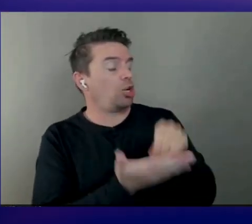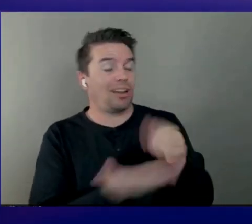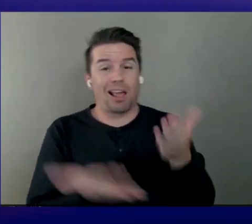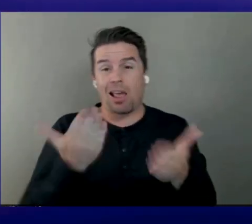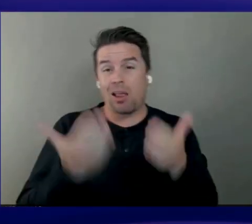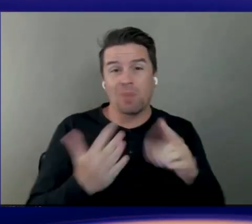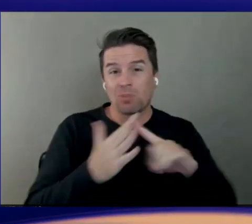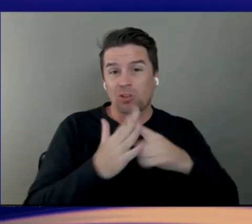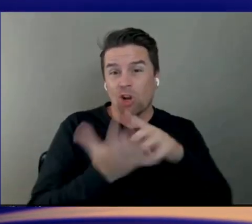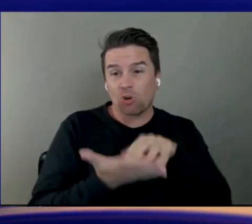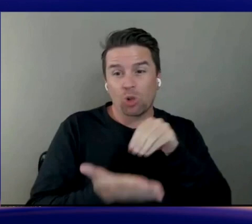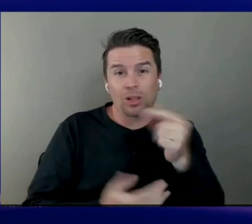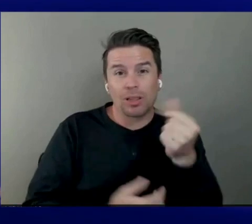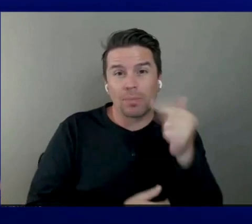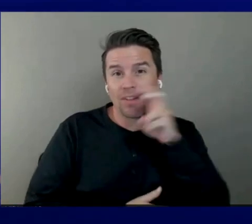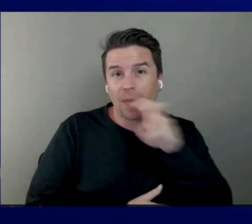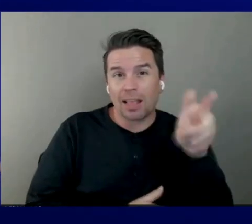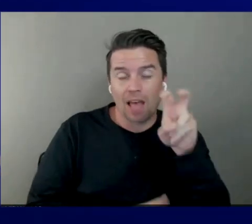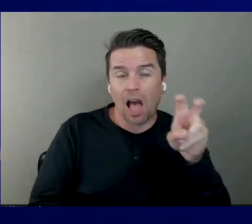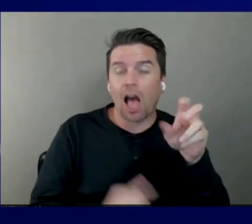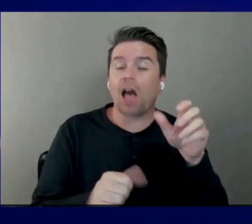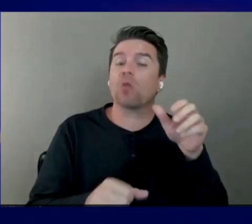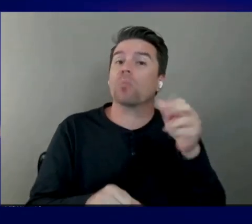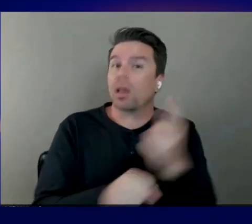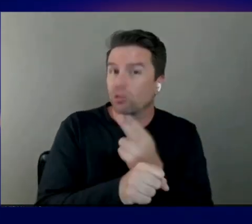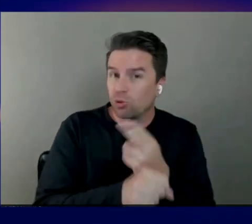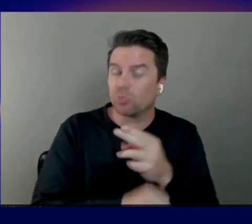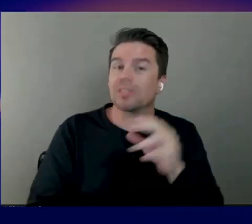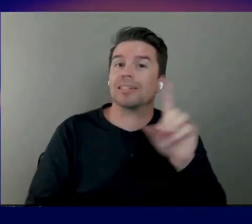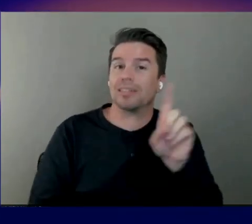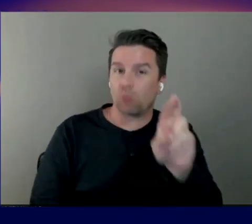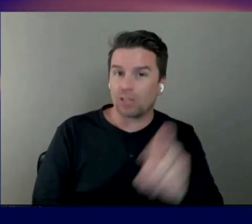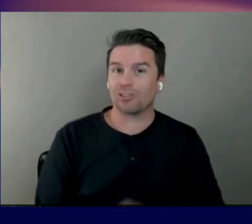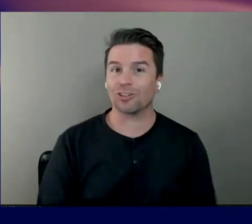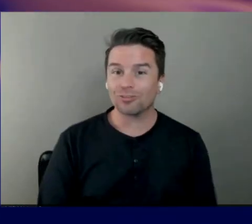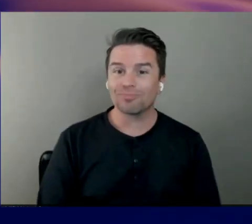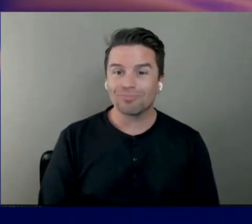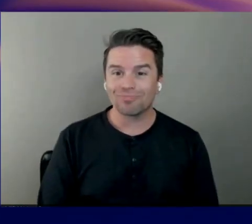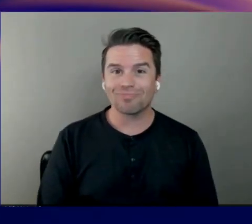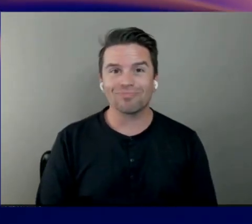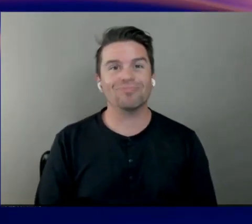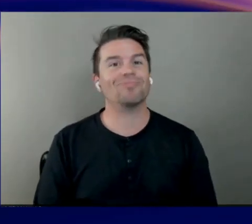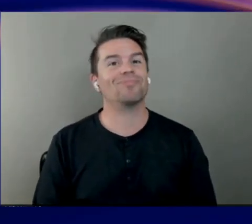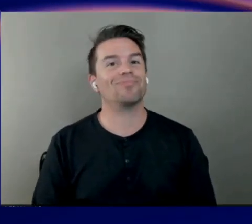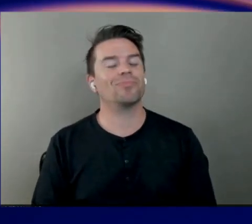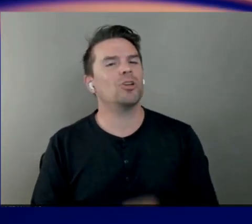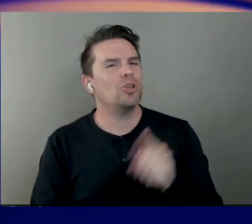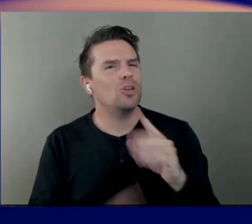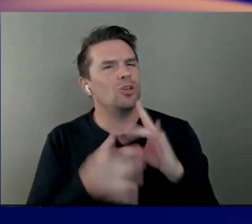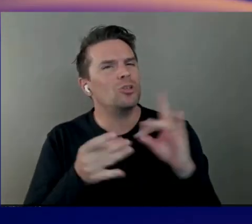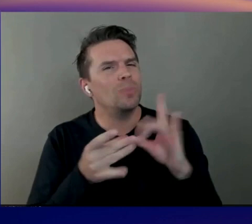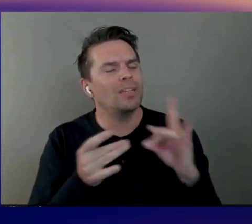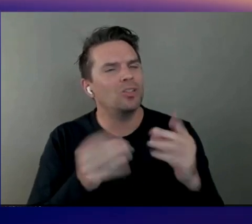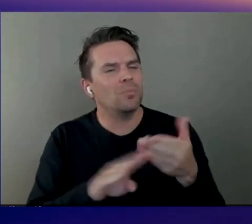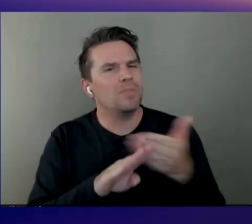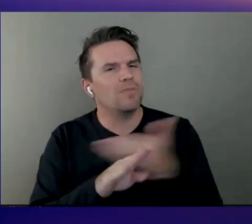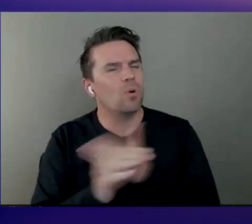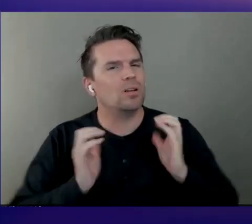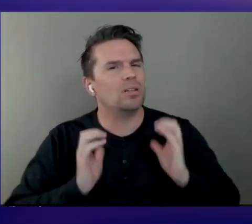Absolutely. - Cool. So you mentioned earlier on that customers can have their own leagues. Is that an easy thing to set up?